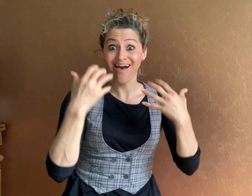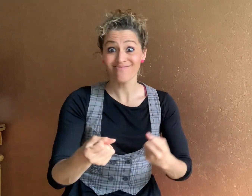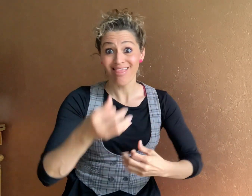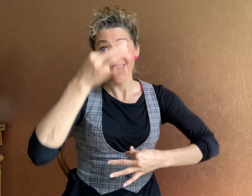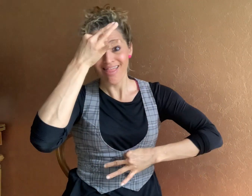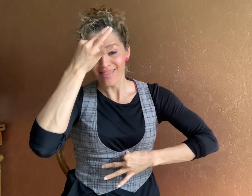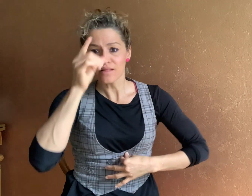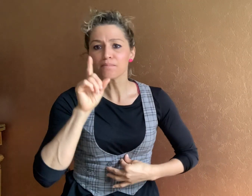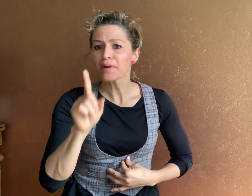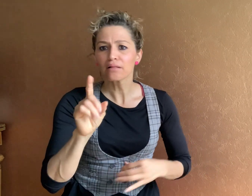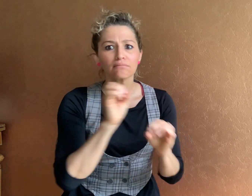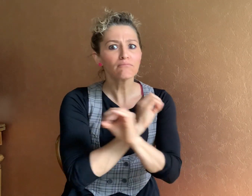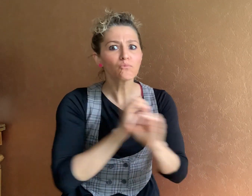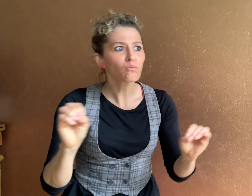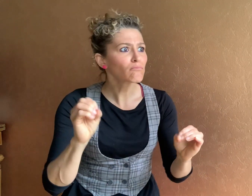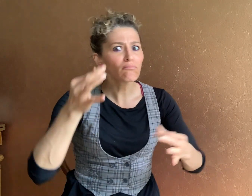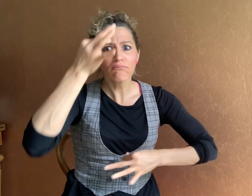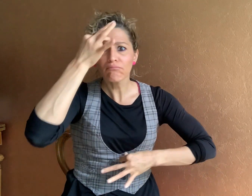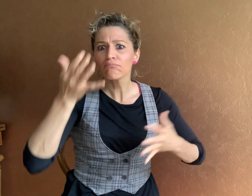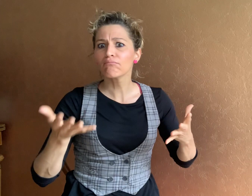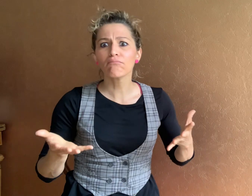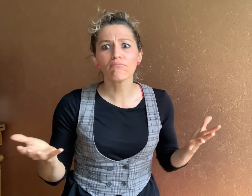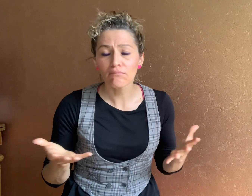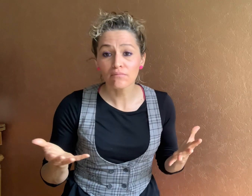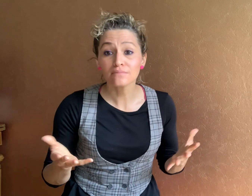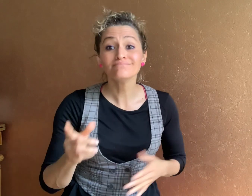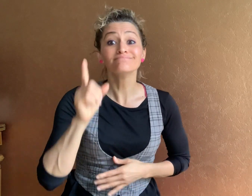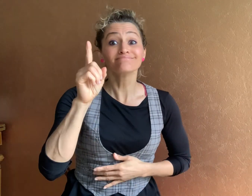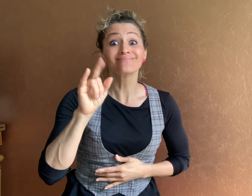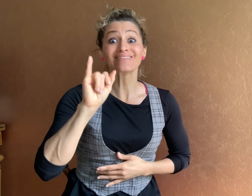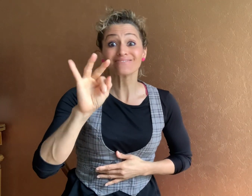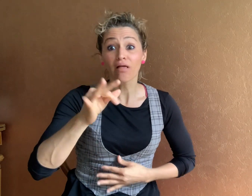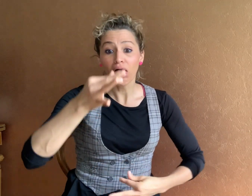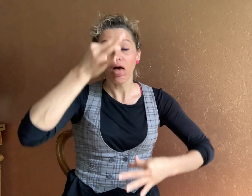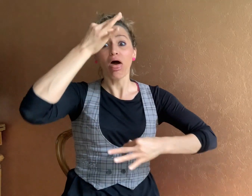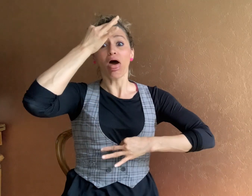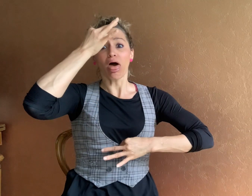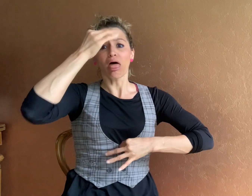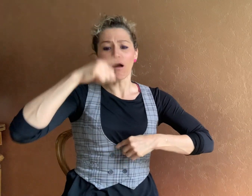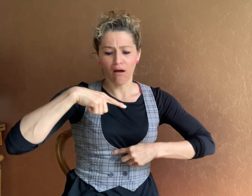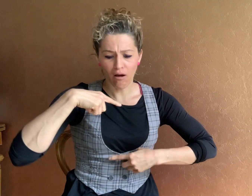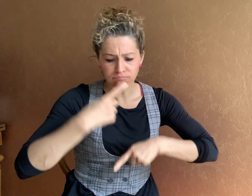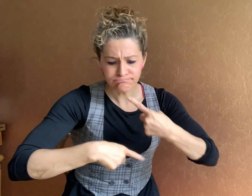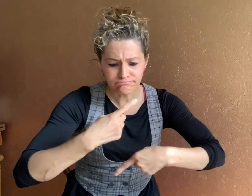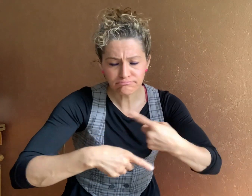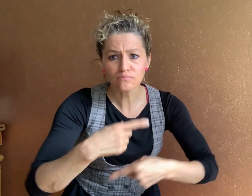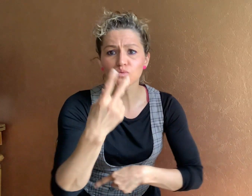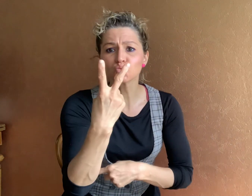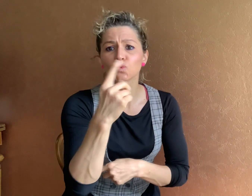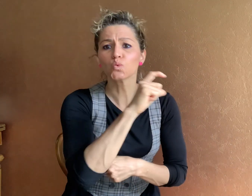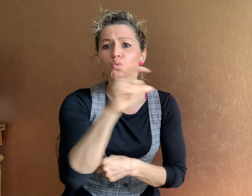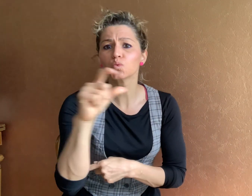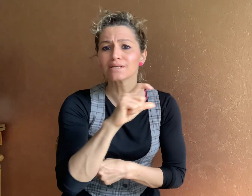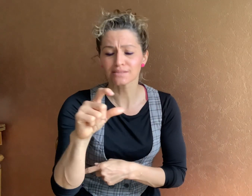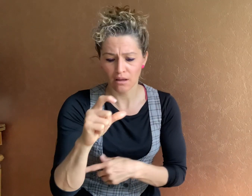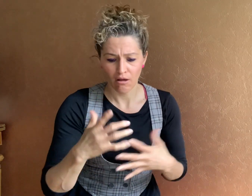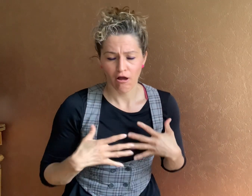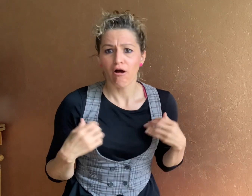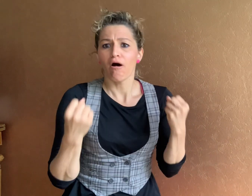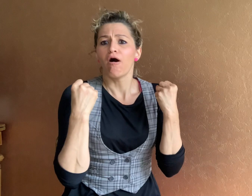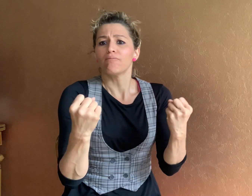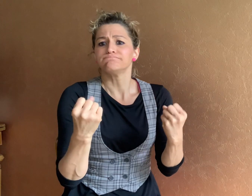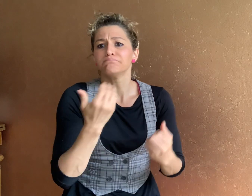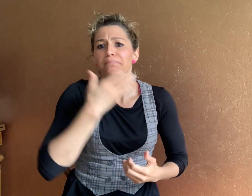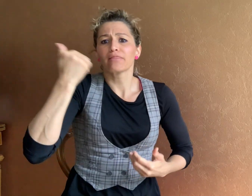It takes around two weeks, on average, to recover